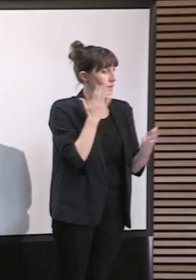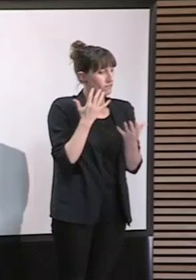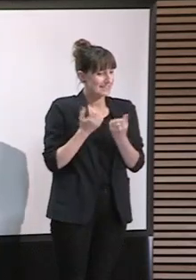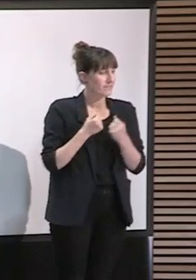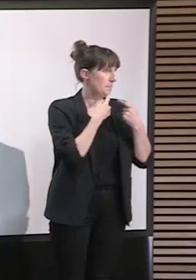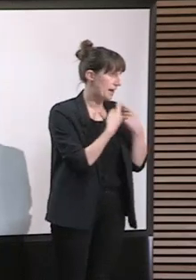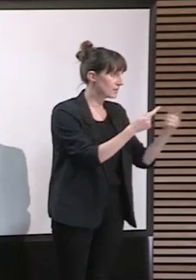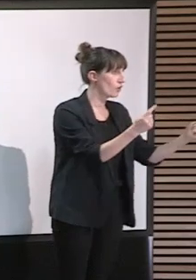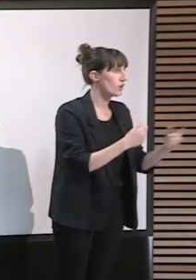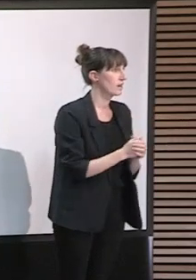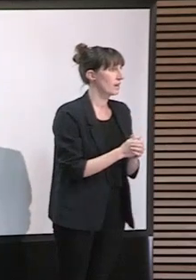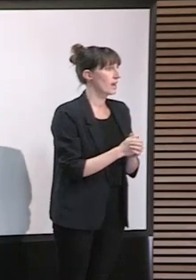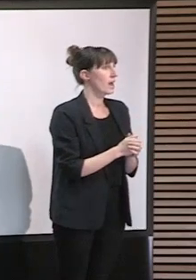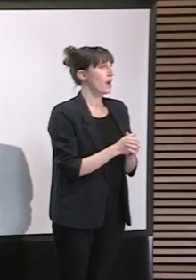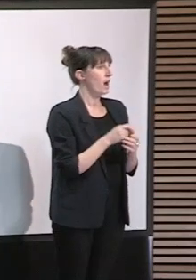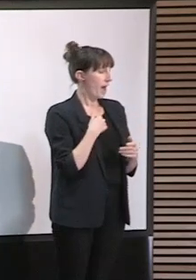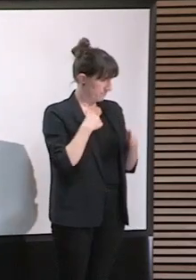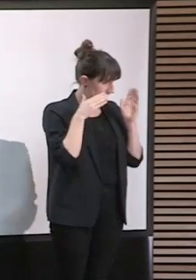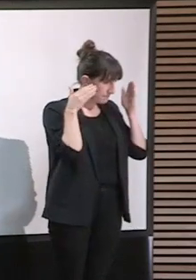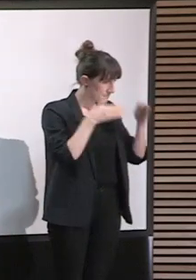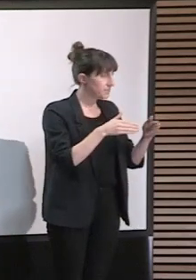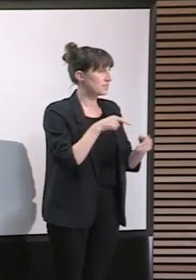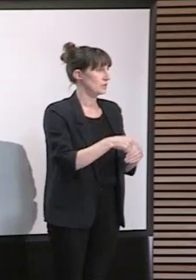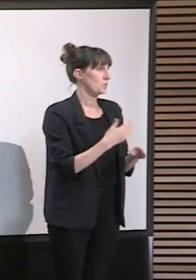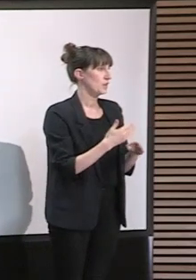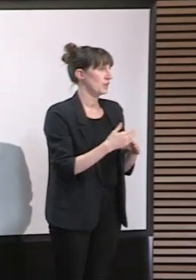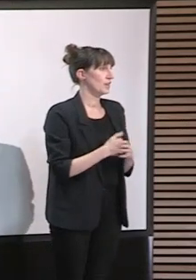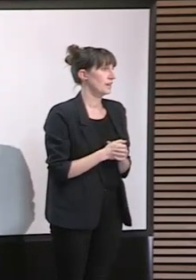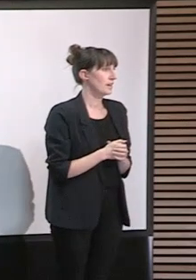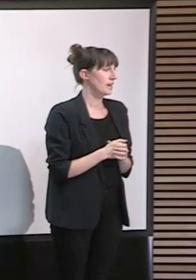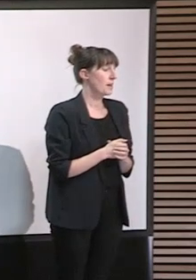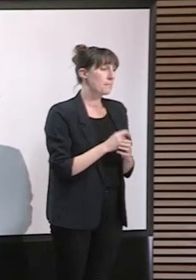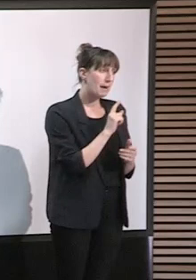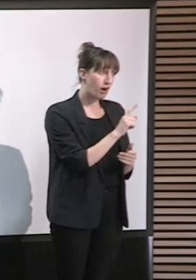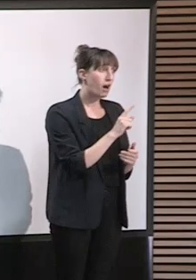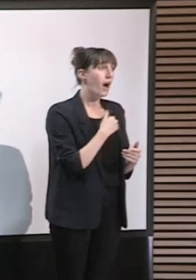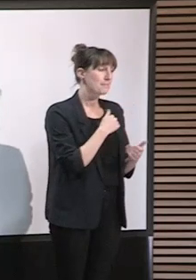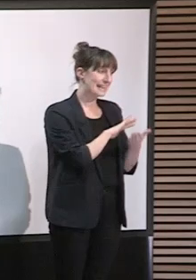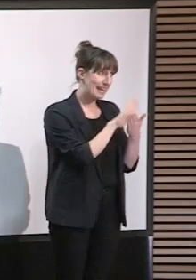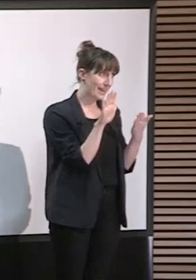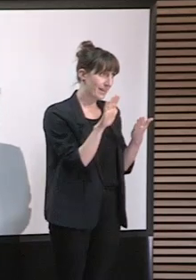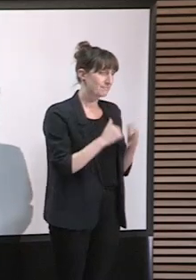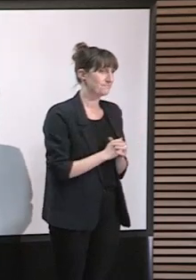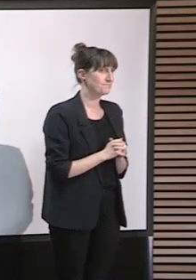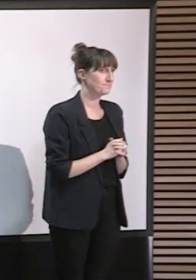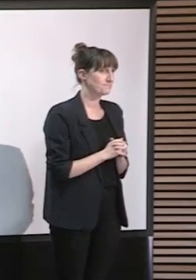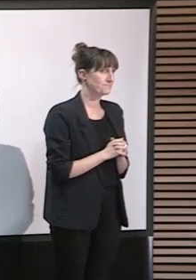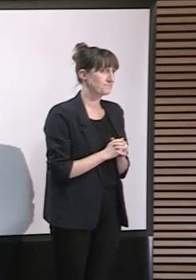Everyday I have stood here I have spoken about. I have been sharing the information as I've been getting it. I'm